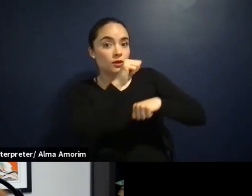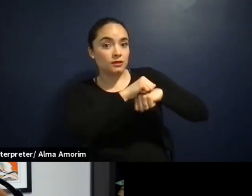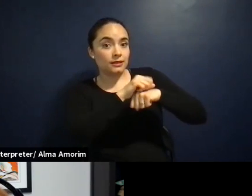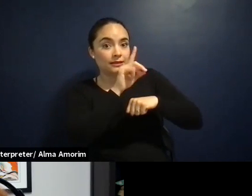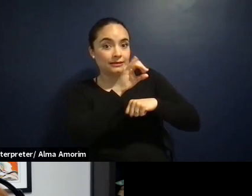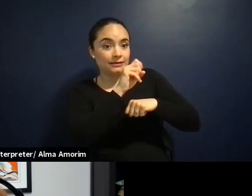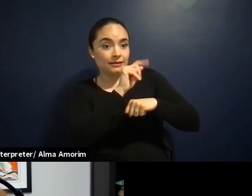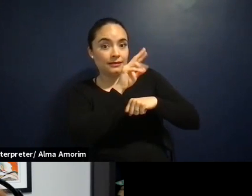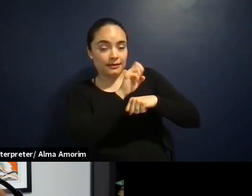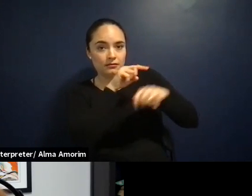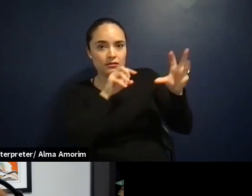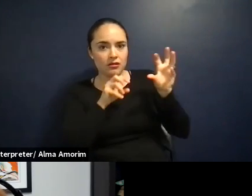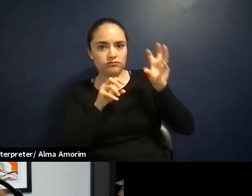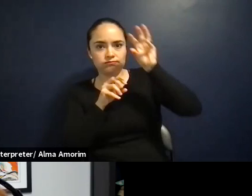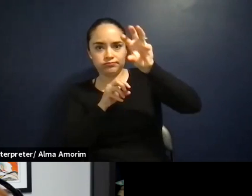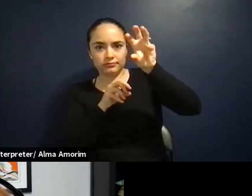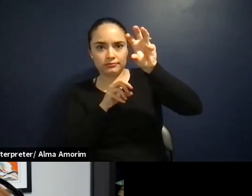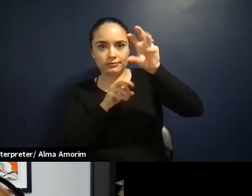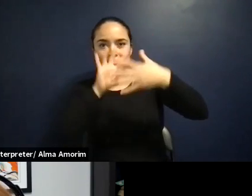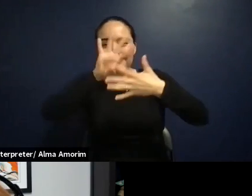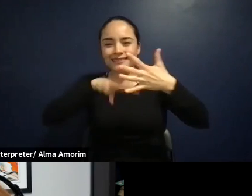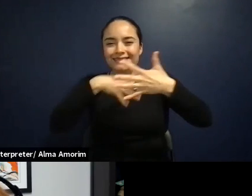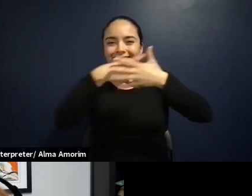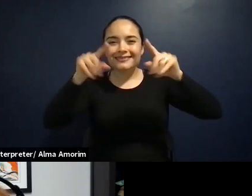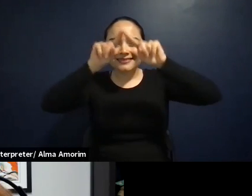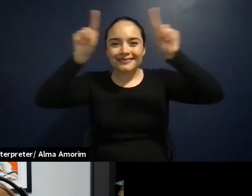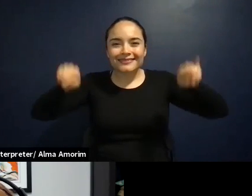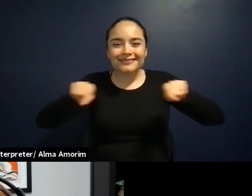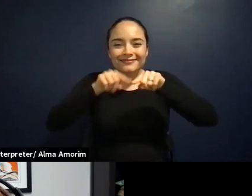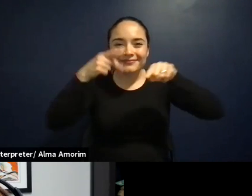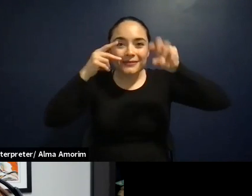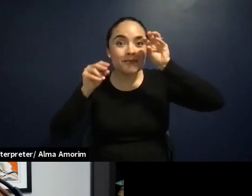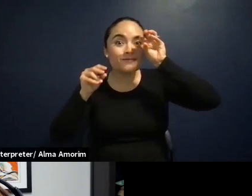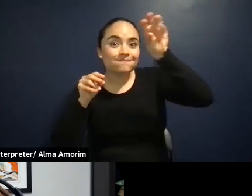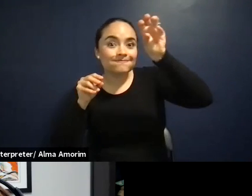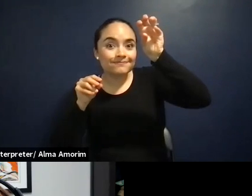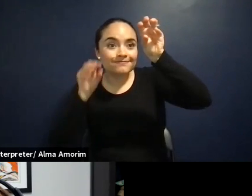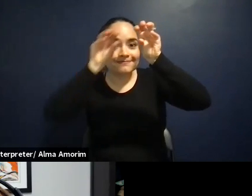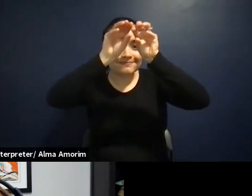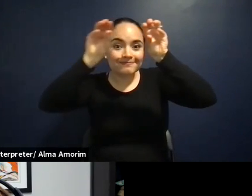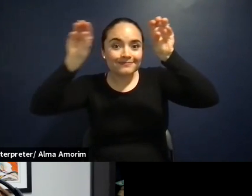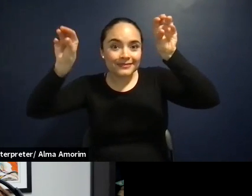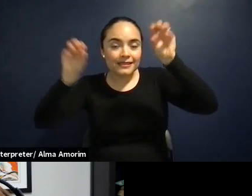a real element oxygen, is a real element but if I go and I grab something that comes from the nether,